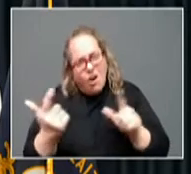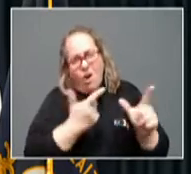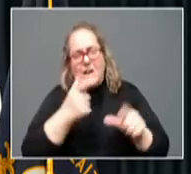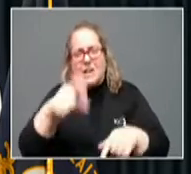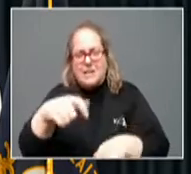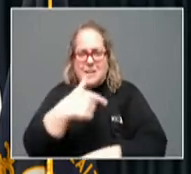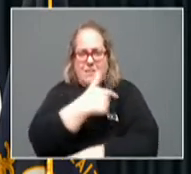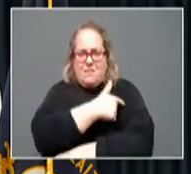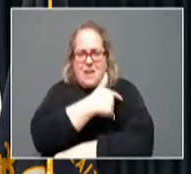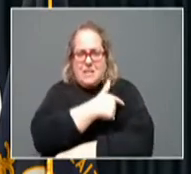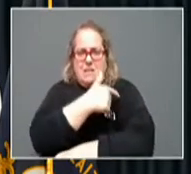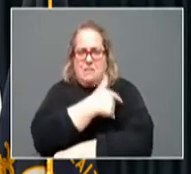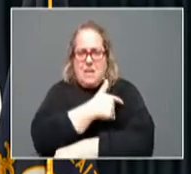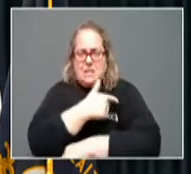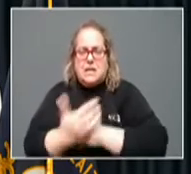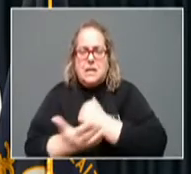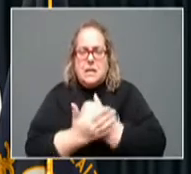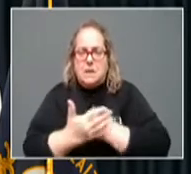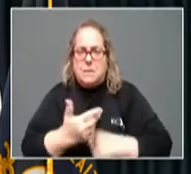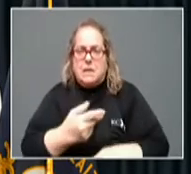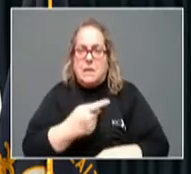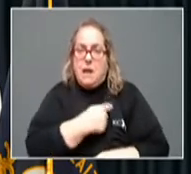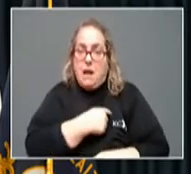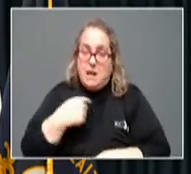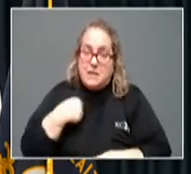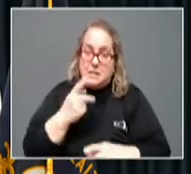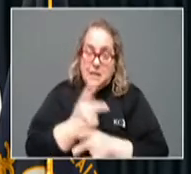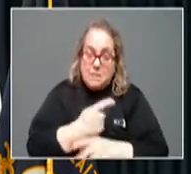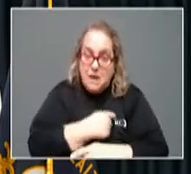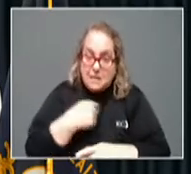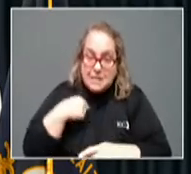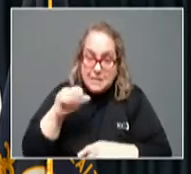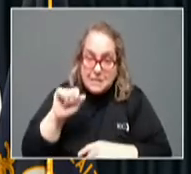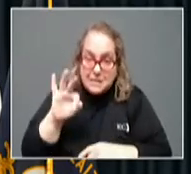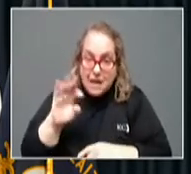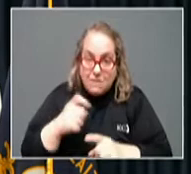all safe from the illness. And in the worst harms that can be caused from it,